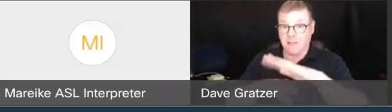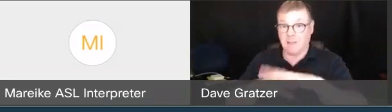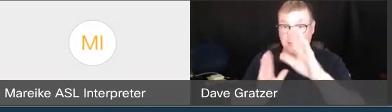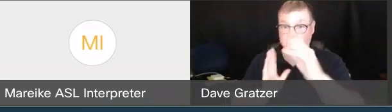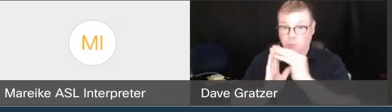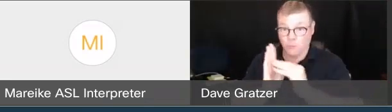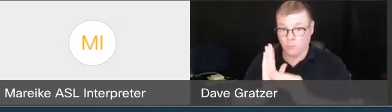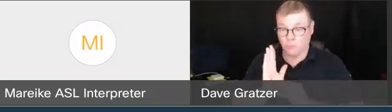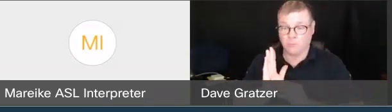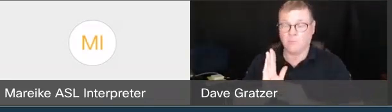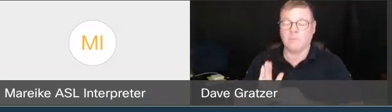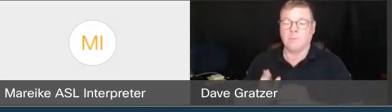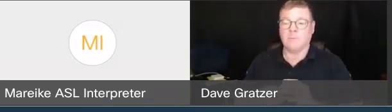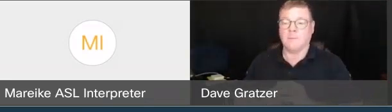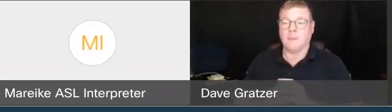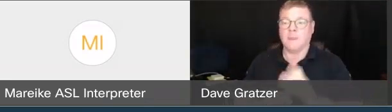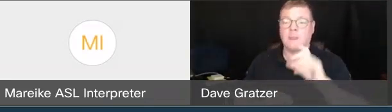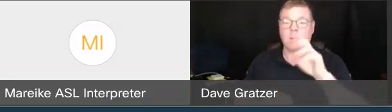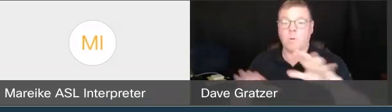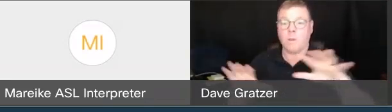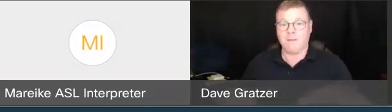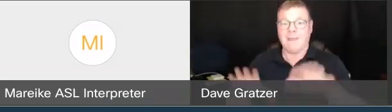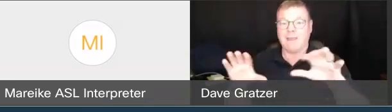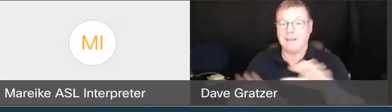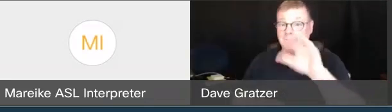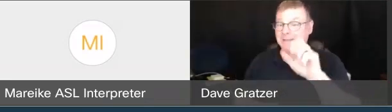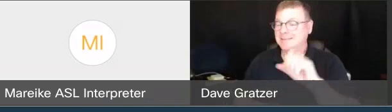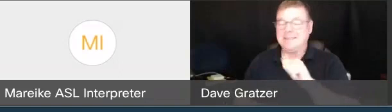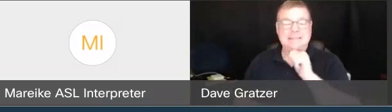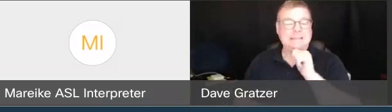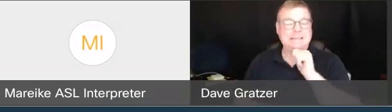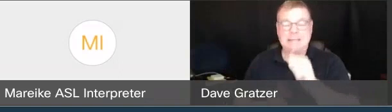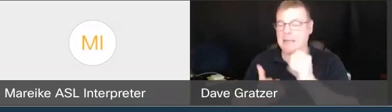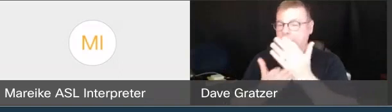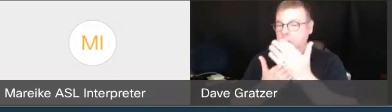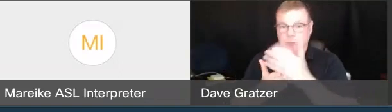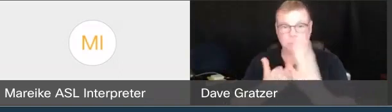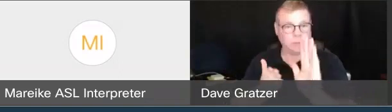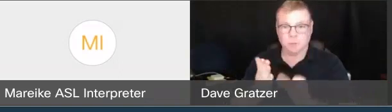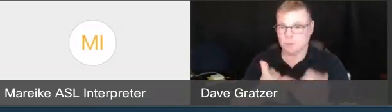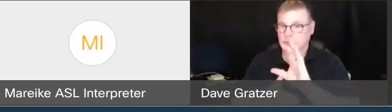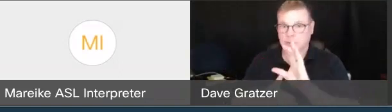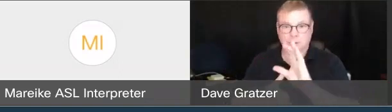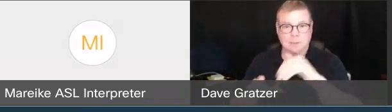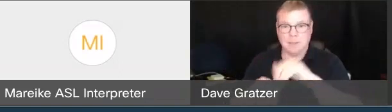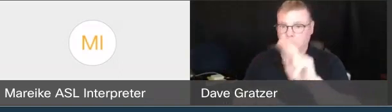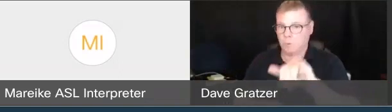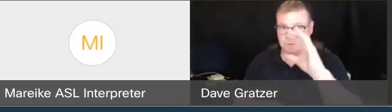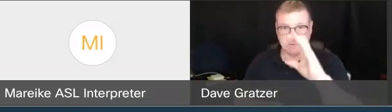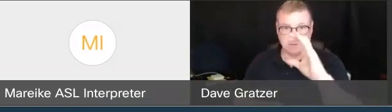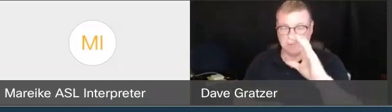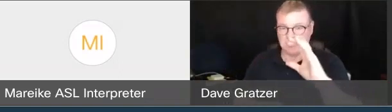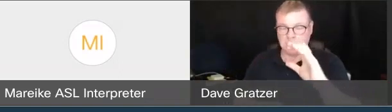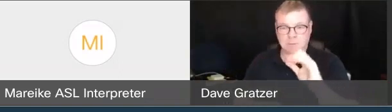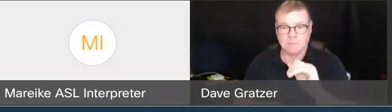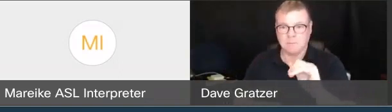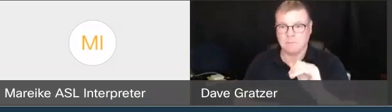or an active case is not an exclusionary criteria in New York City for being on an FACT team,